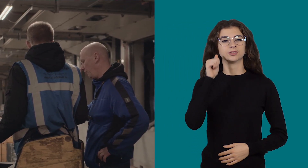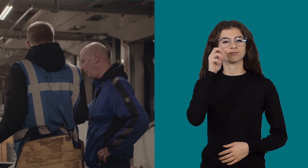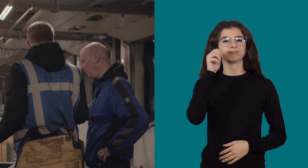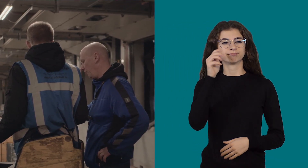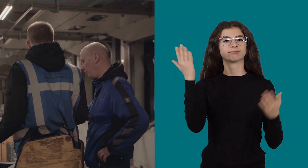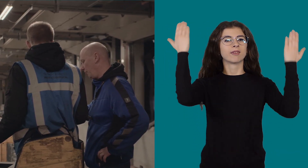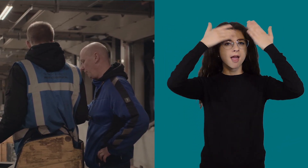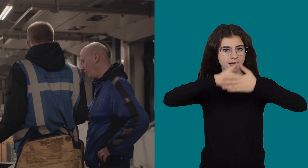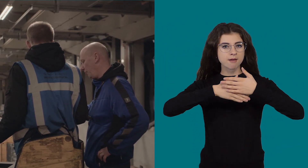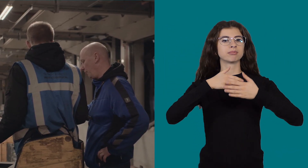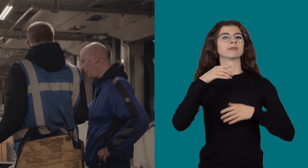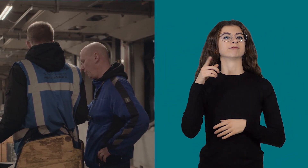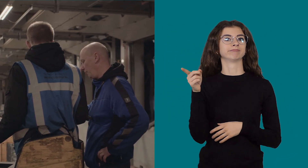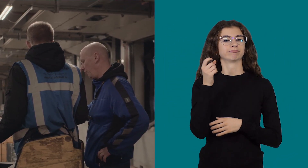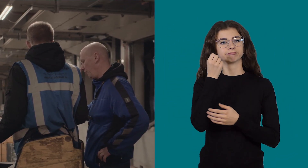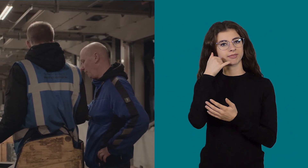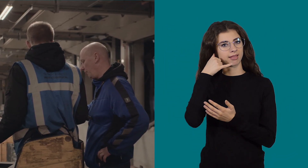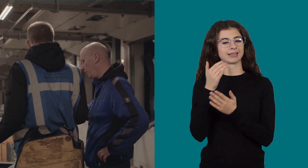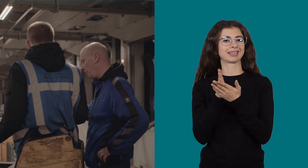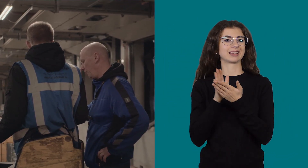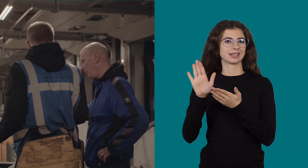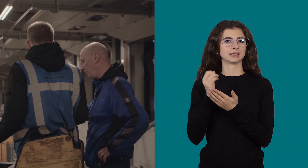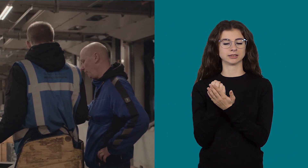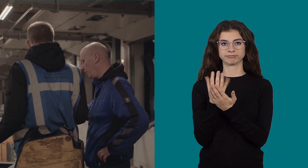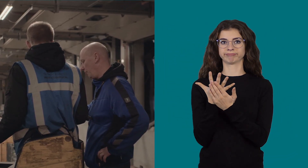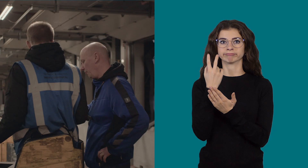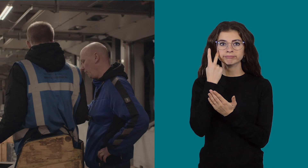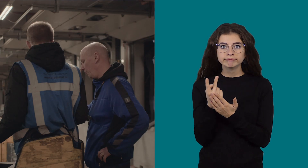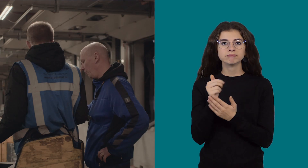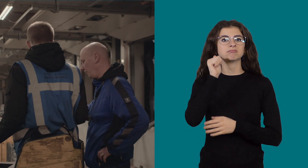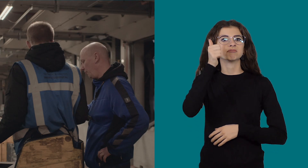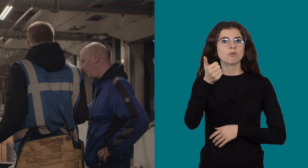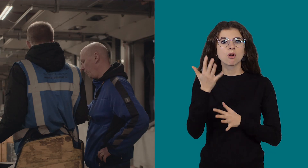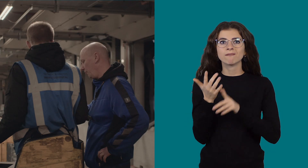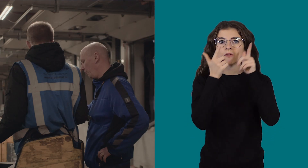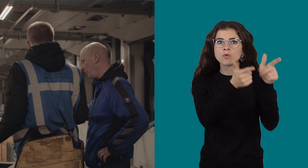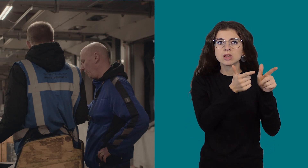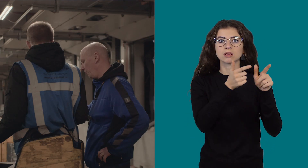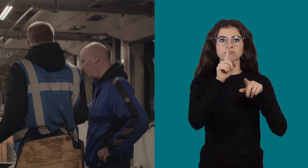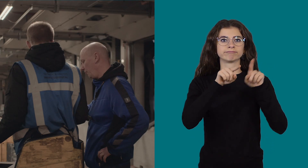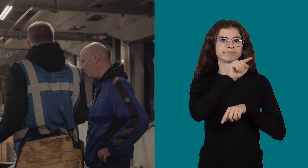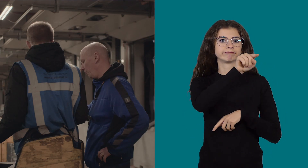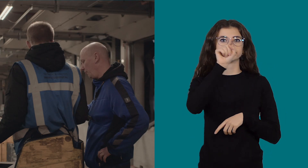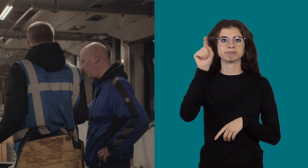Every evening, Younes receives a message on his work phone with the locations where he needs to go the next day,